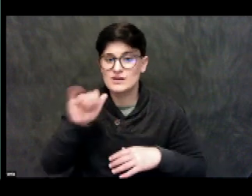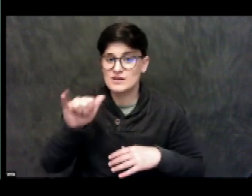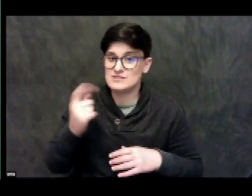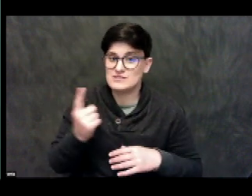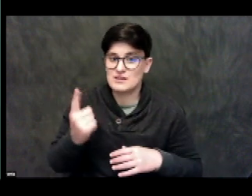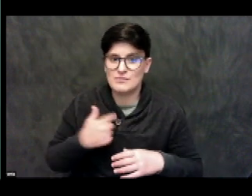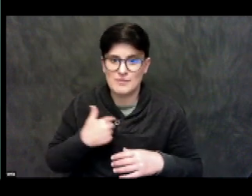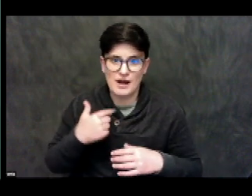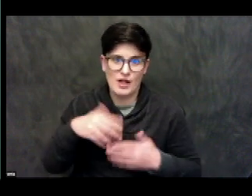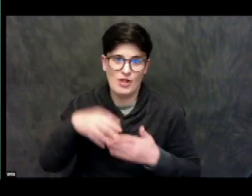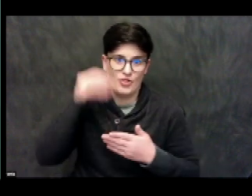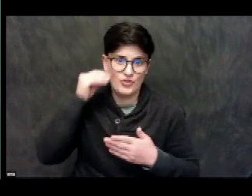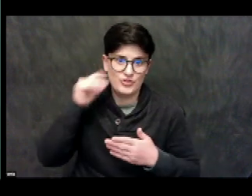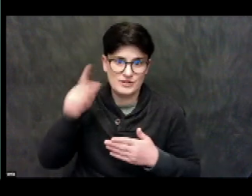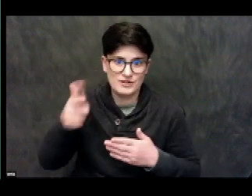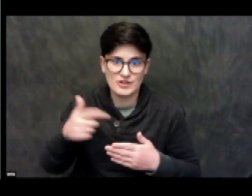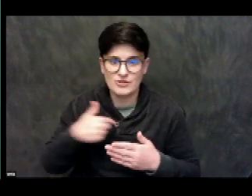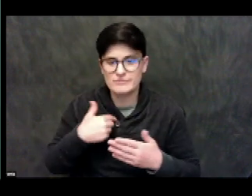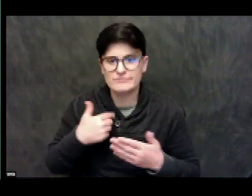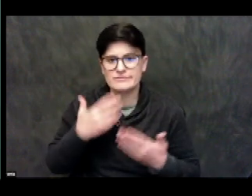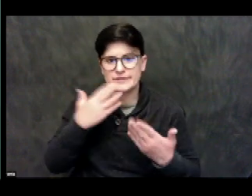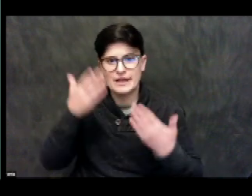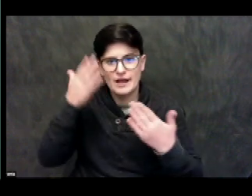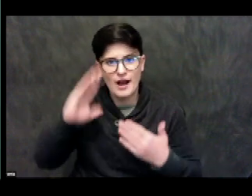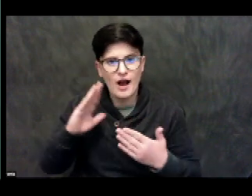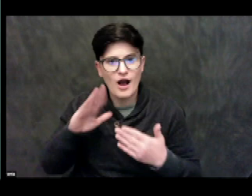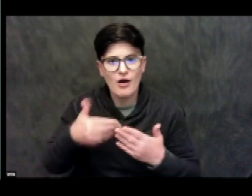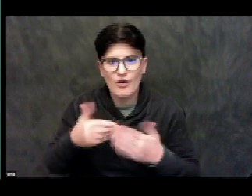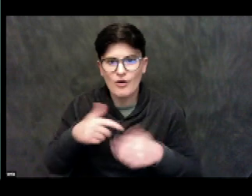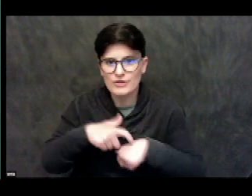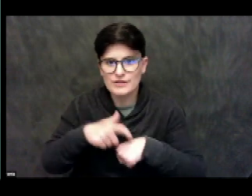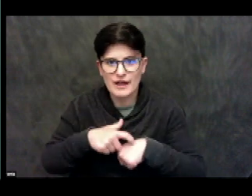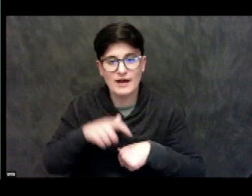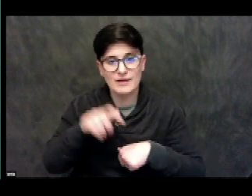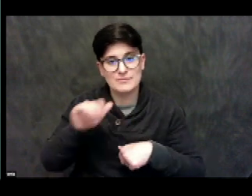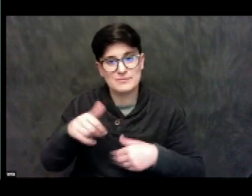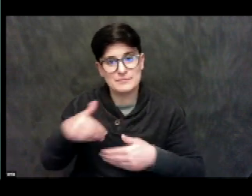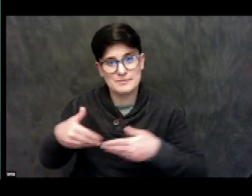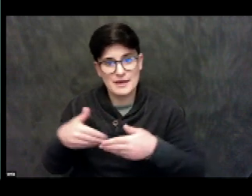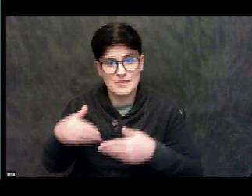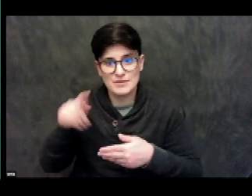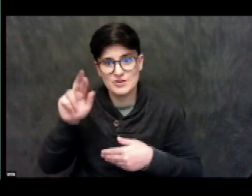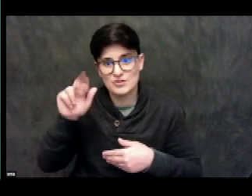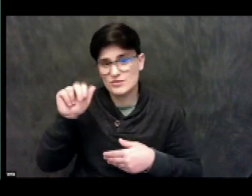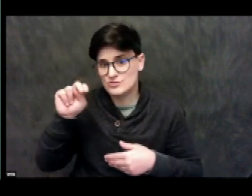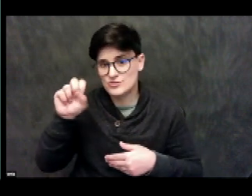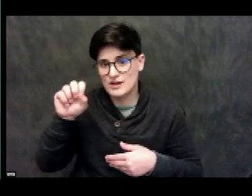that the baby was transverse. Because if I had tried a natural birth,